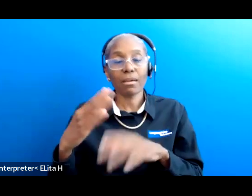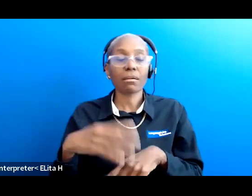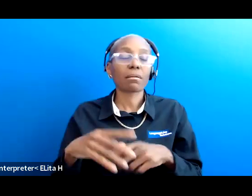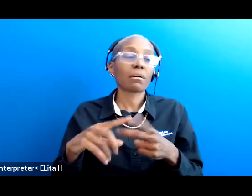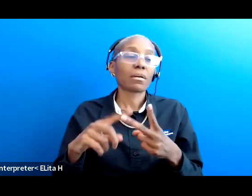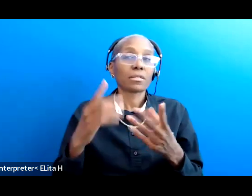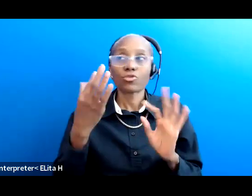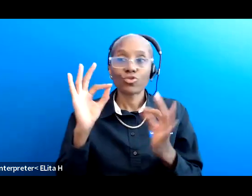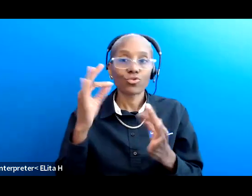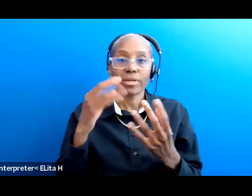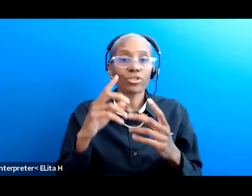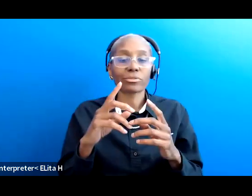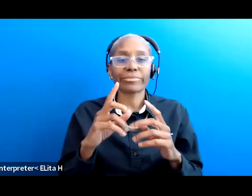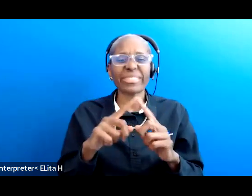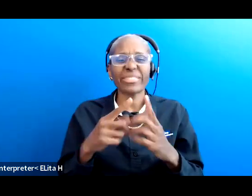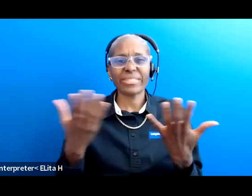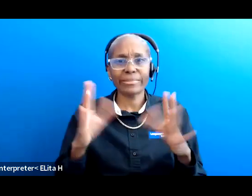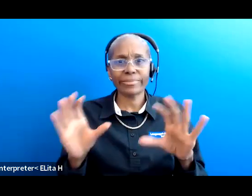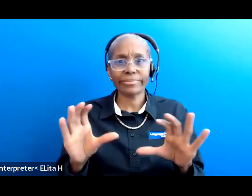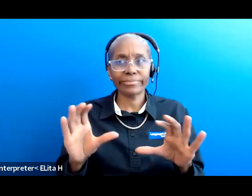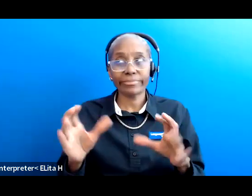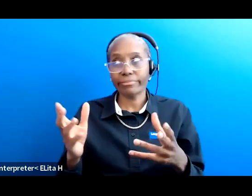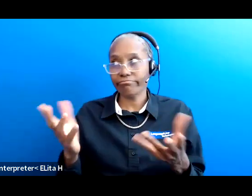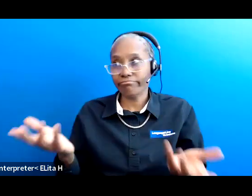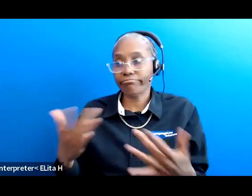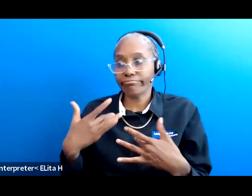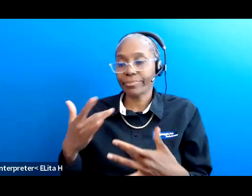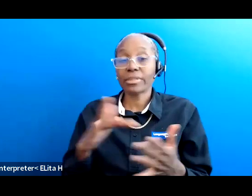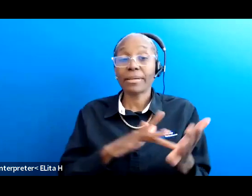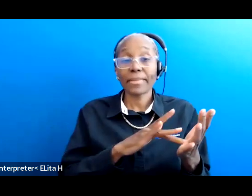So there's all kinds of things that people do. The medication is one thing.